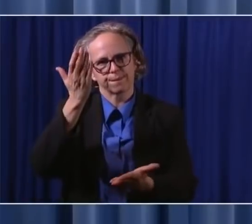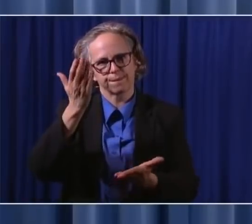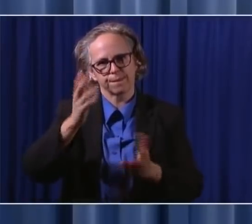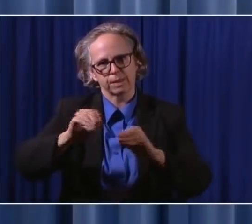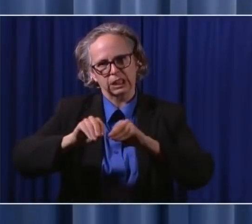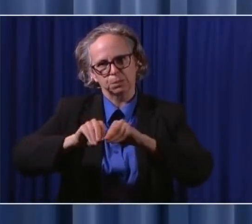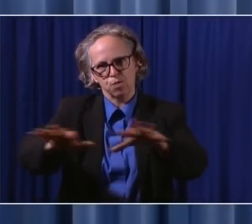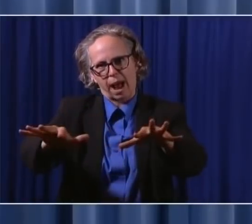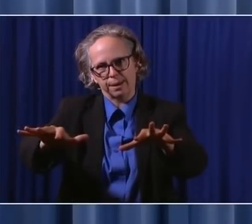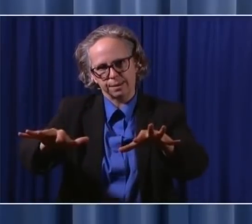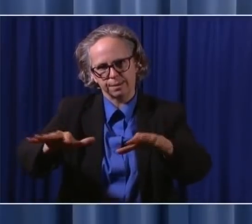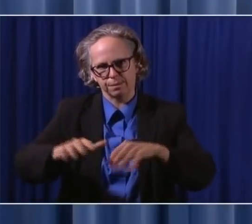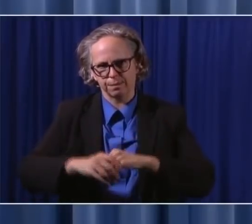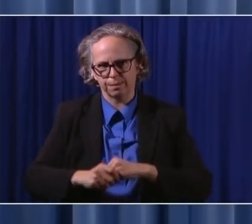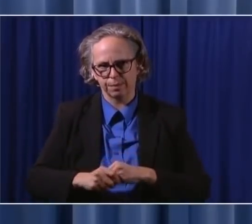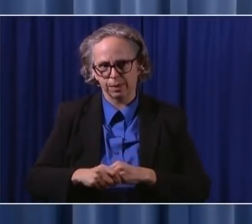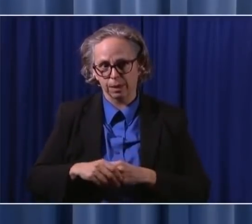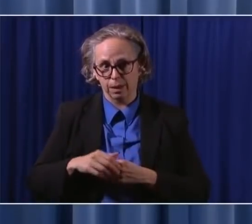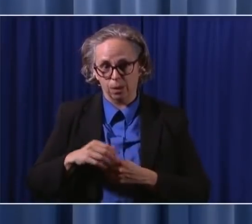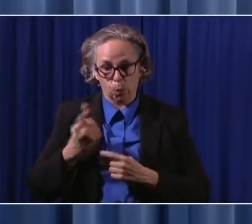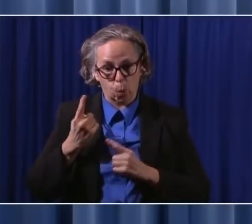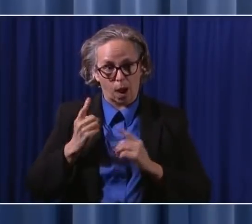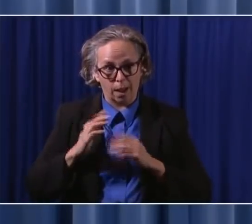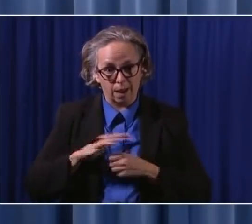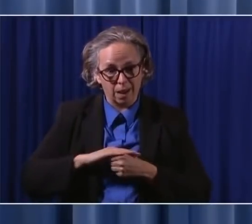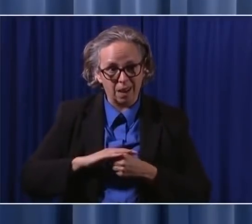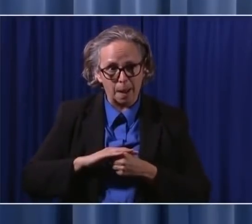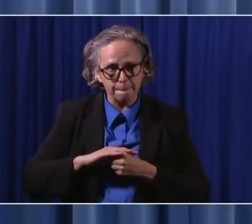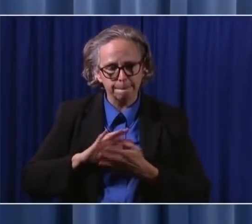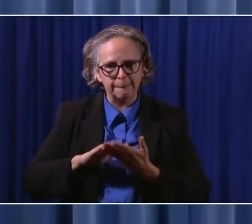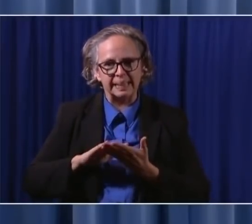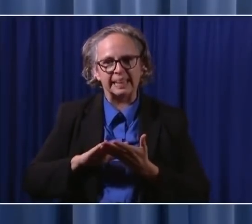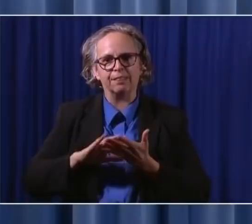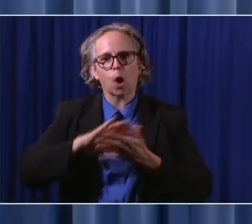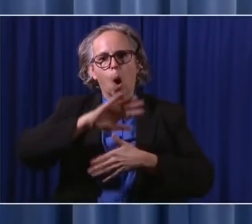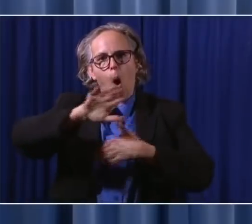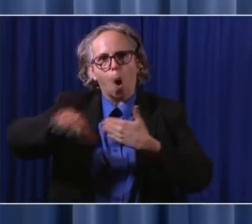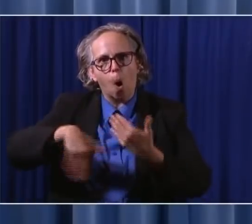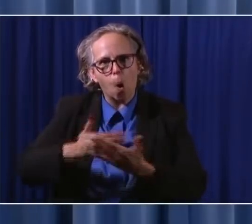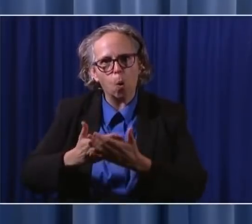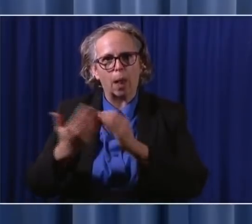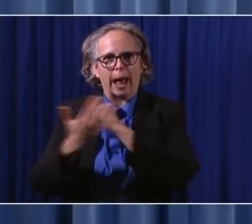OF 10 CURRENT CASES ARE IN THE NON-HISPANIC COMMUNITIES. THEY BELIEVE IT IS QUITE WIDESPREAD WIDESPREAD, NOT JUST IN WILLARD PARK THROUGHOUT THE